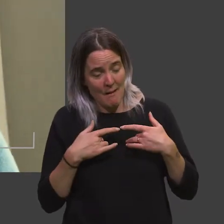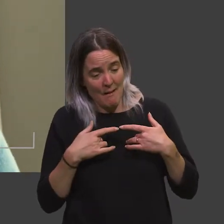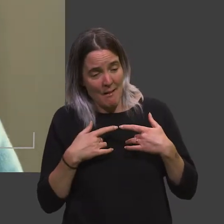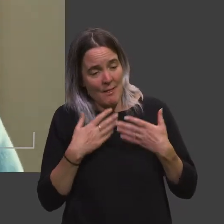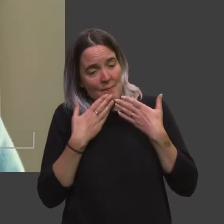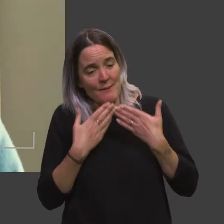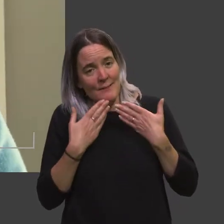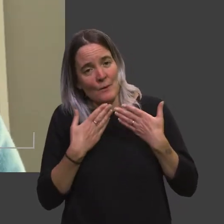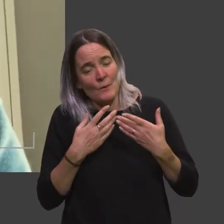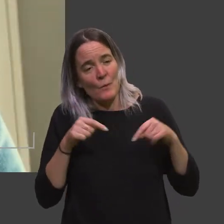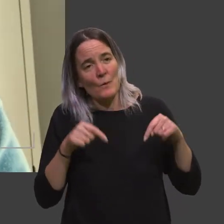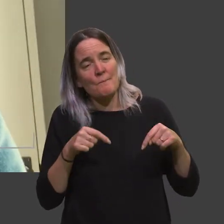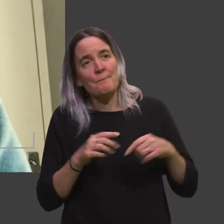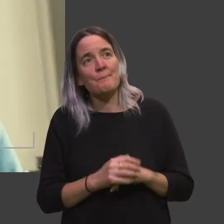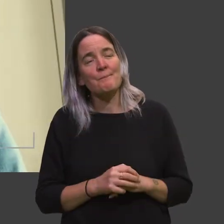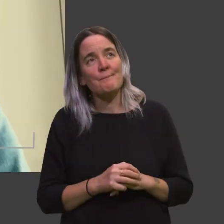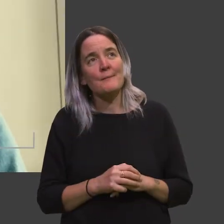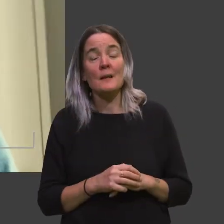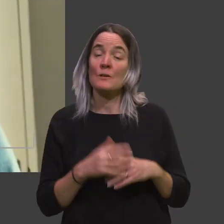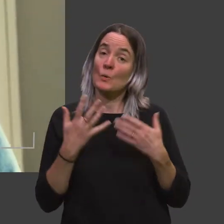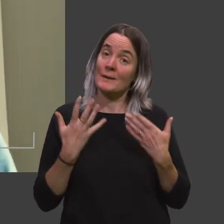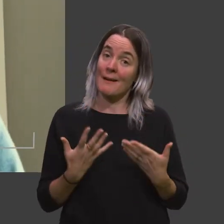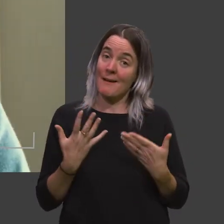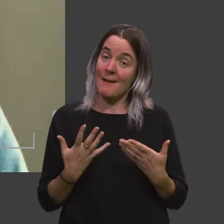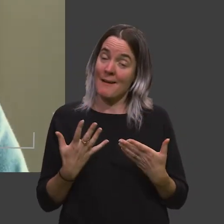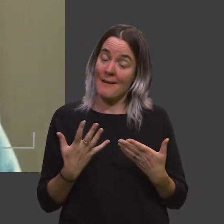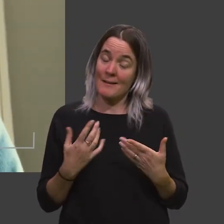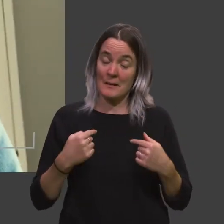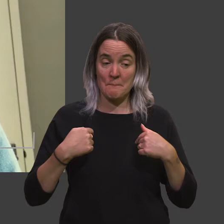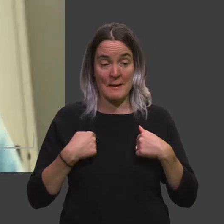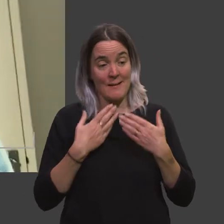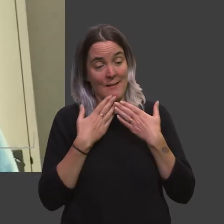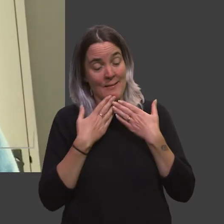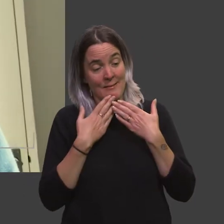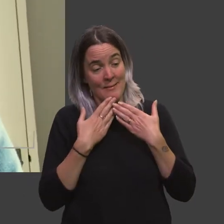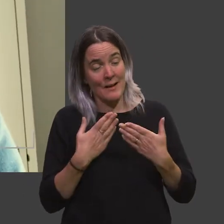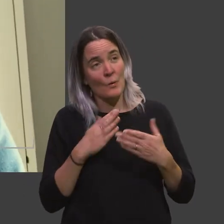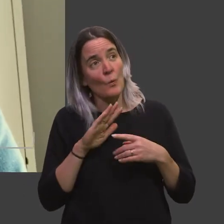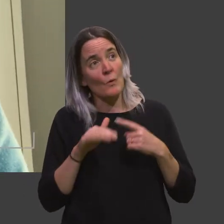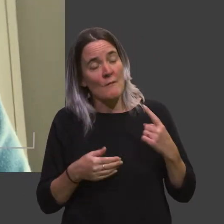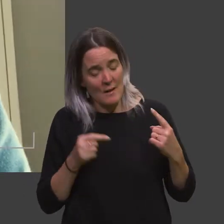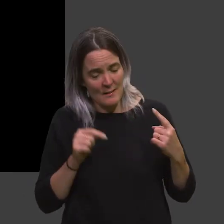Well, today, I'm grateful for the - Ah, crap.